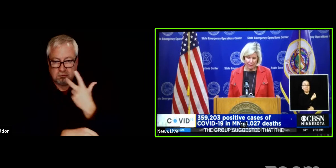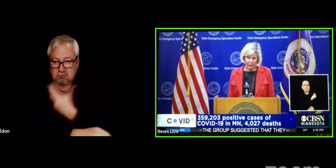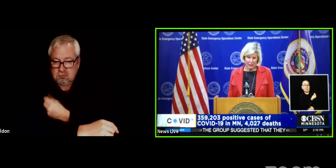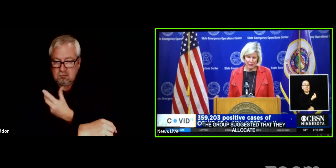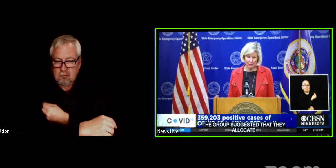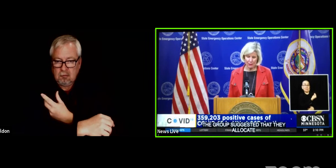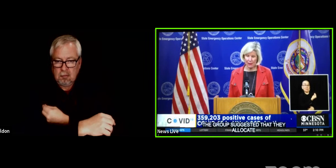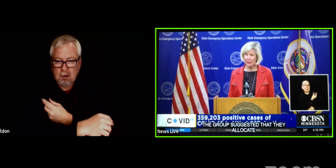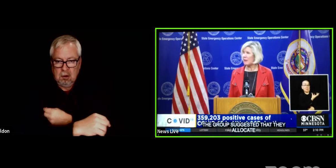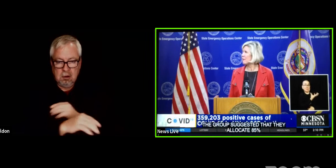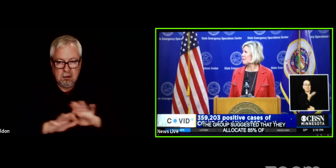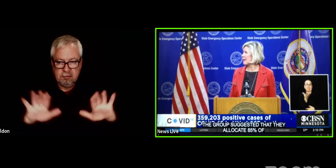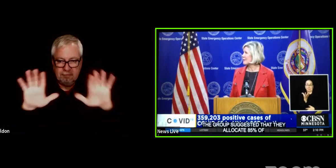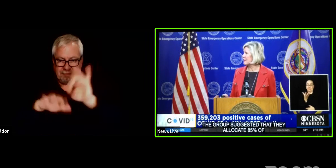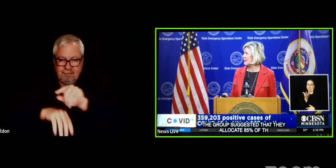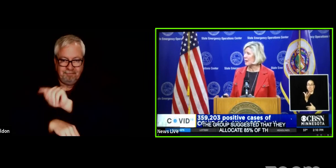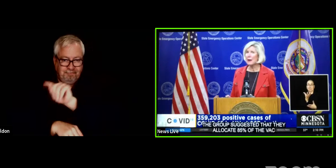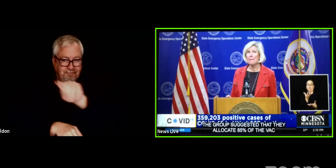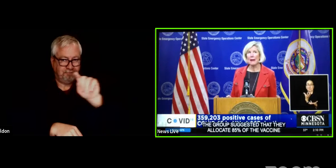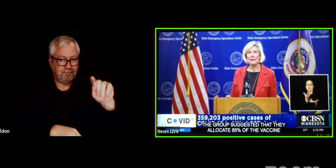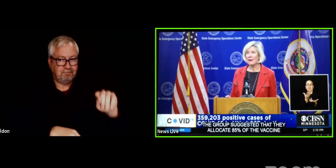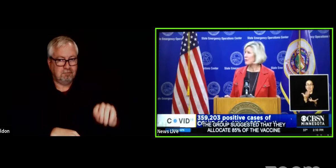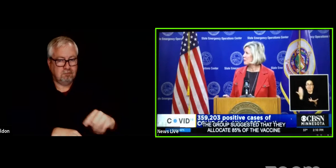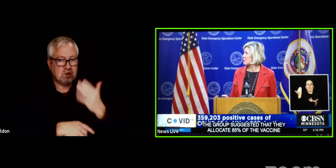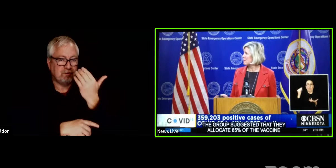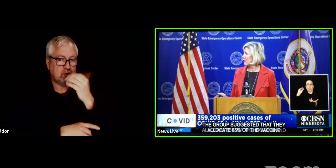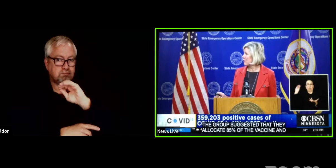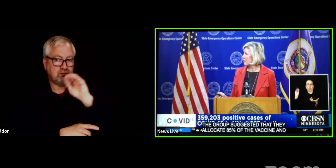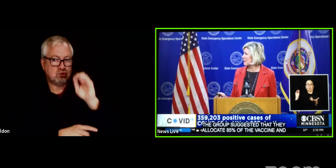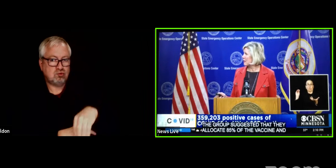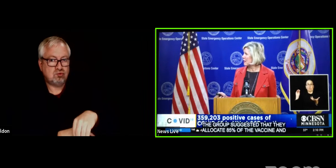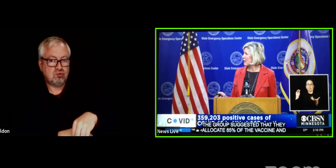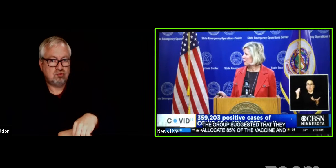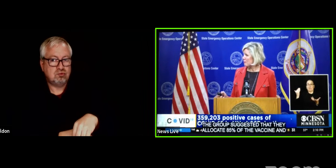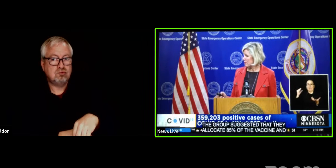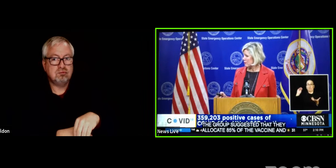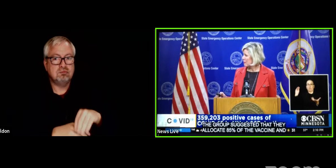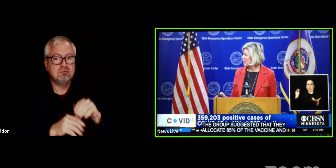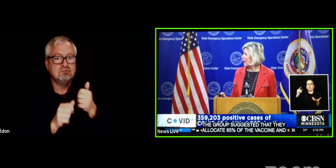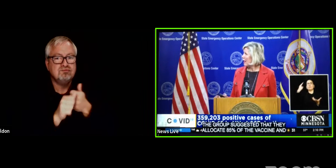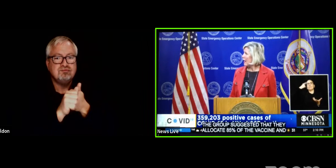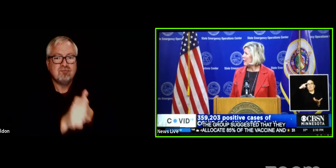15% OF THE VACCINE BASED ON SOCIAL VULNERABILITY. WOOPS.